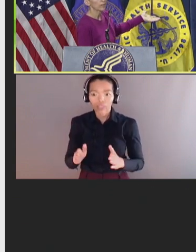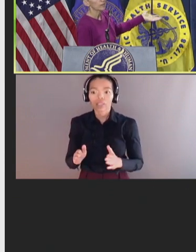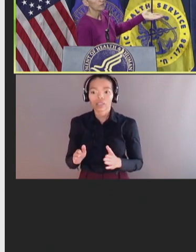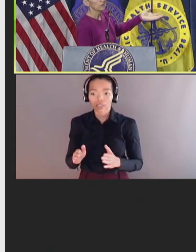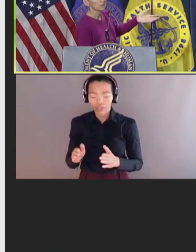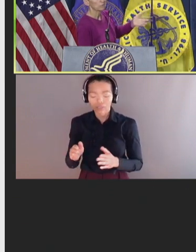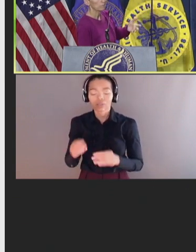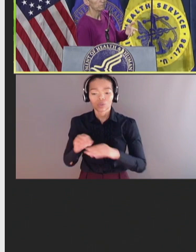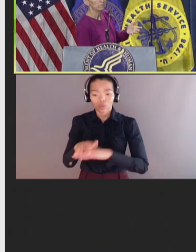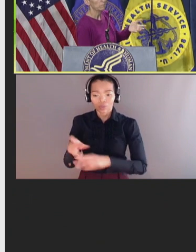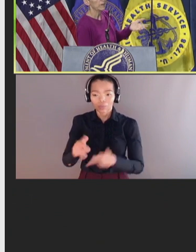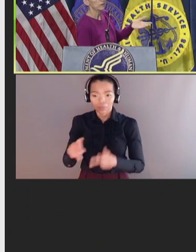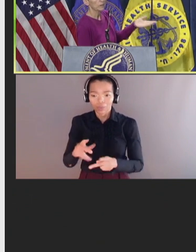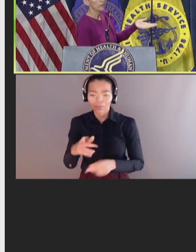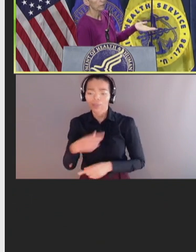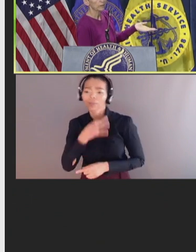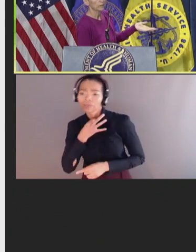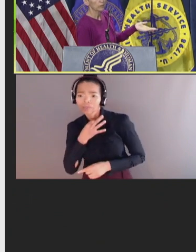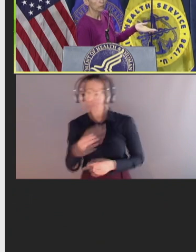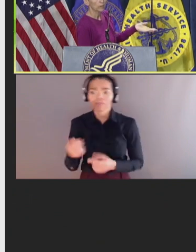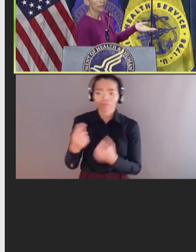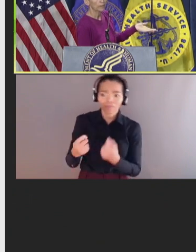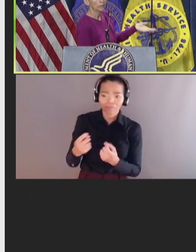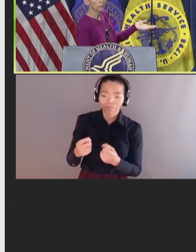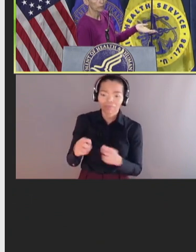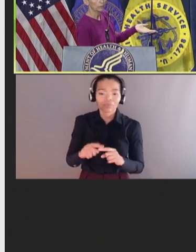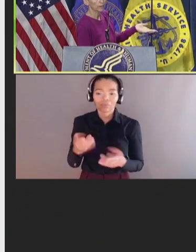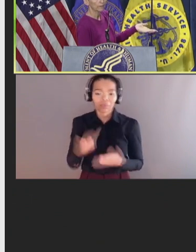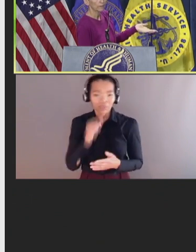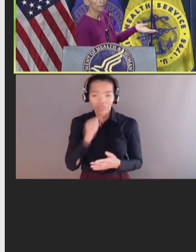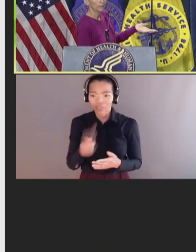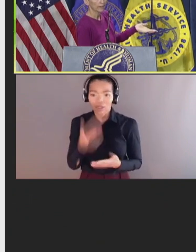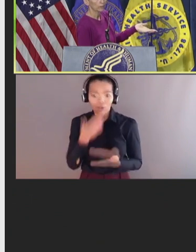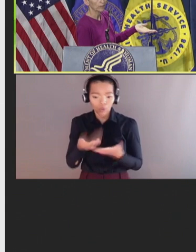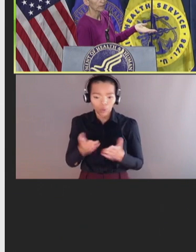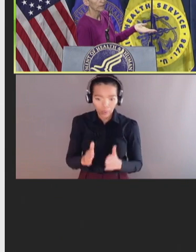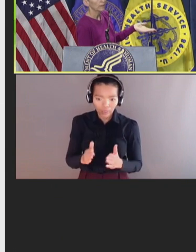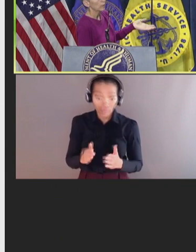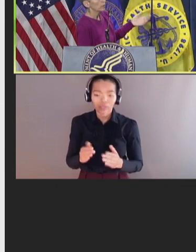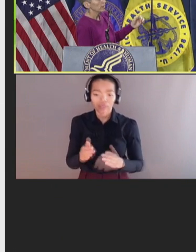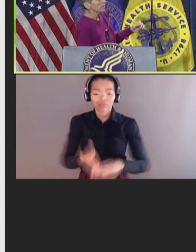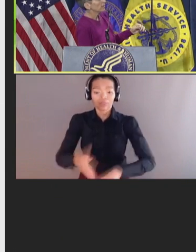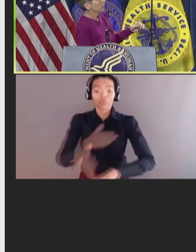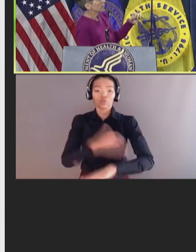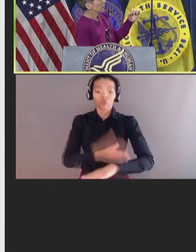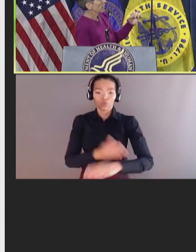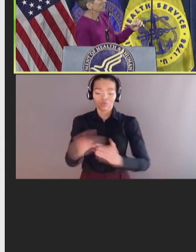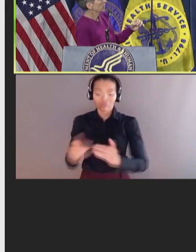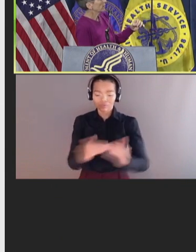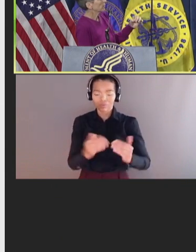but it's -- may or may not be a good way to improve vaccine equity. We need that ground-level